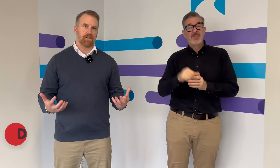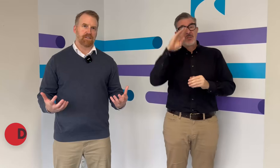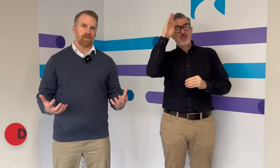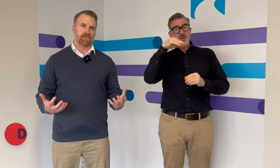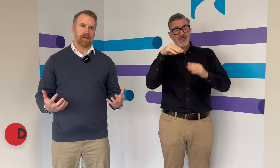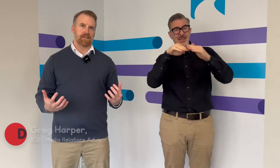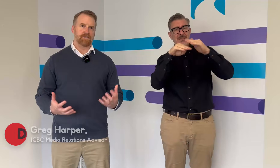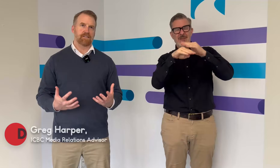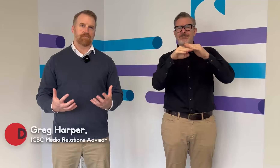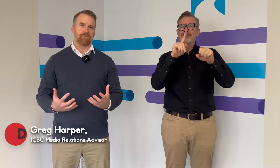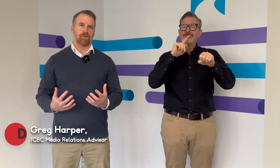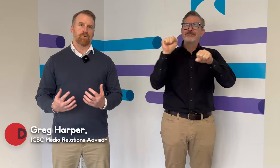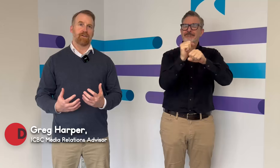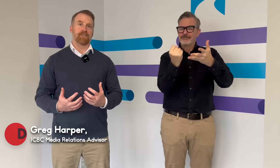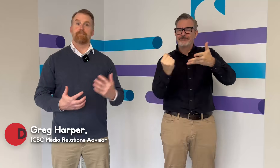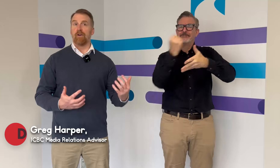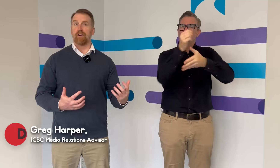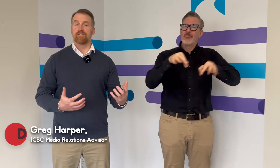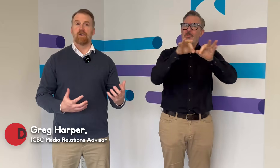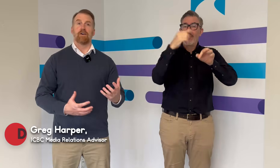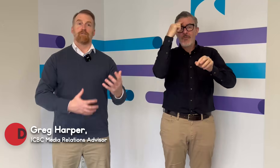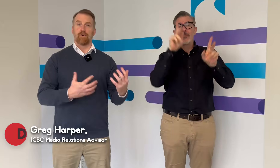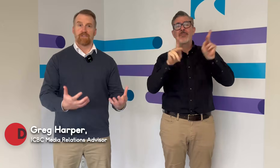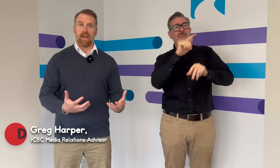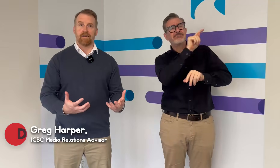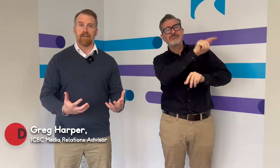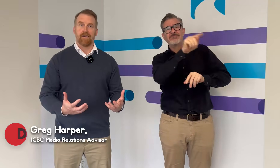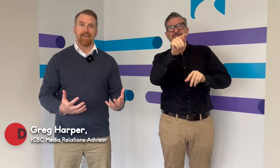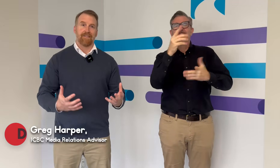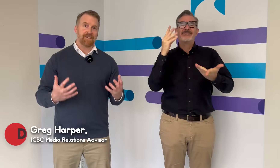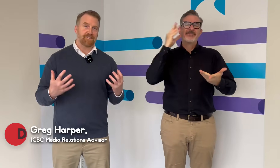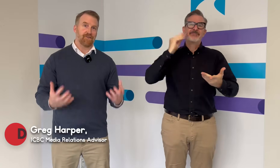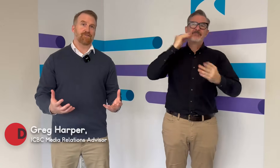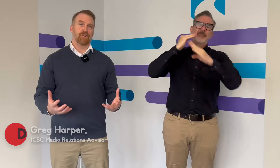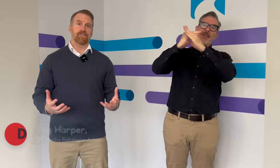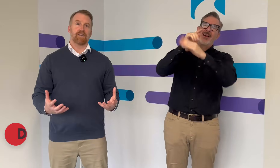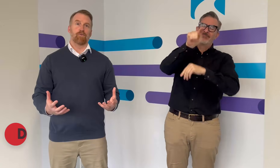Well, we know that meaningful accessibility starts by listening to people who face barriers firsthand.